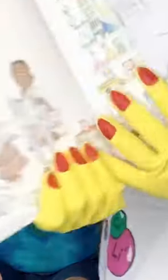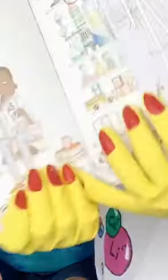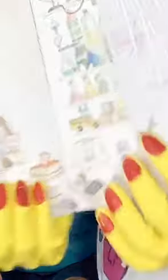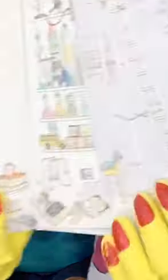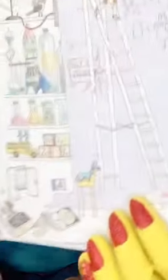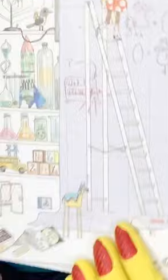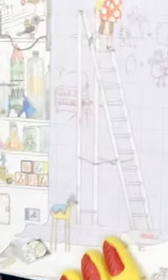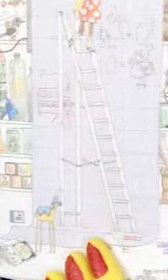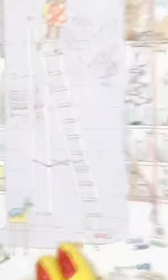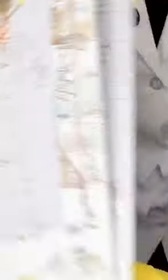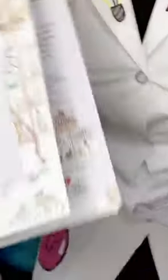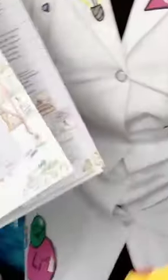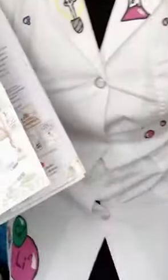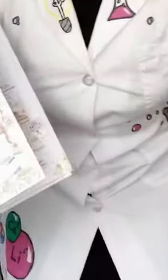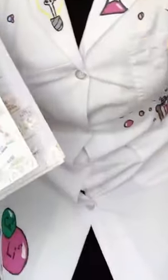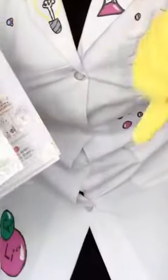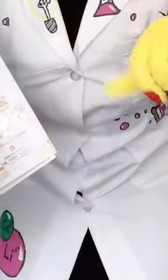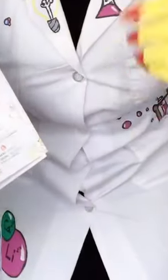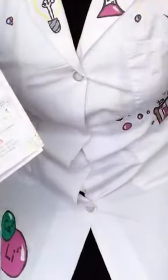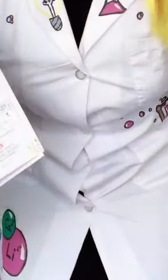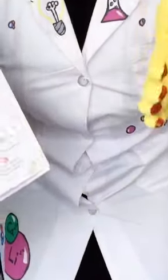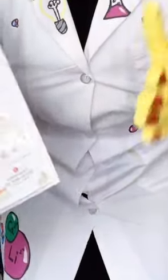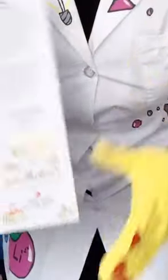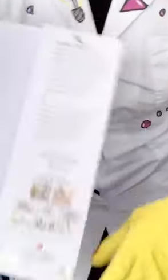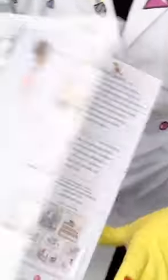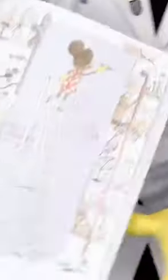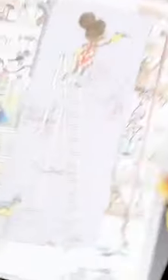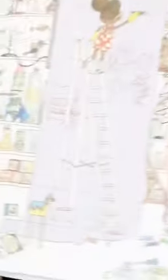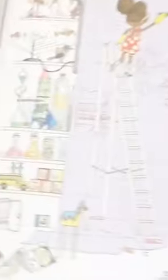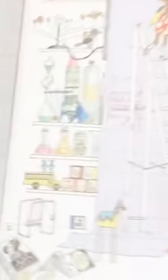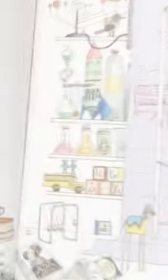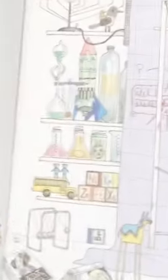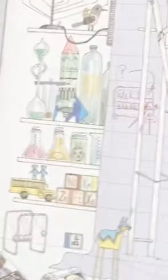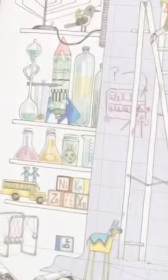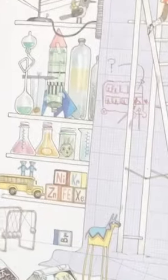"Scientist." Yes, scientist.